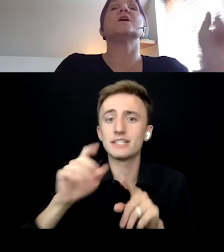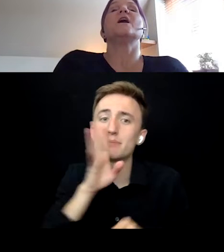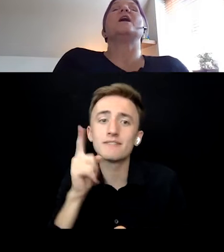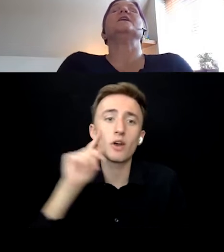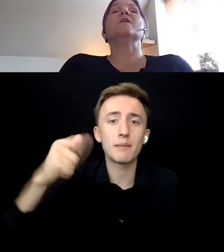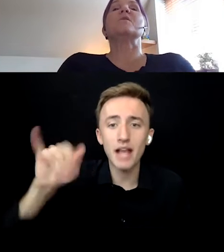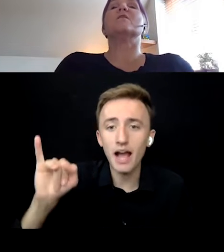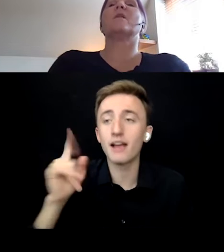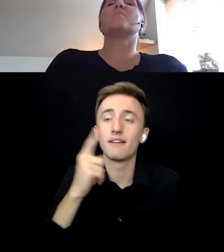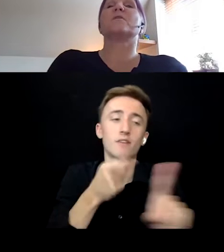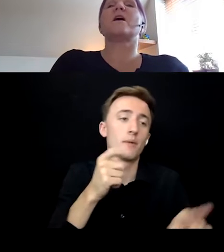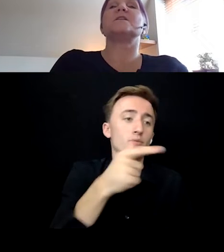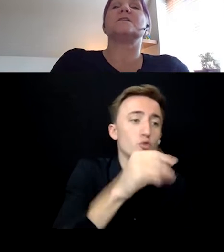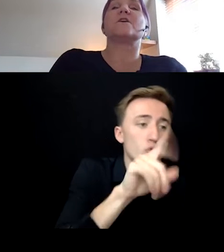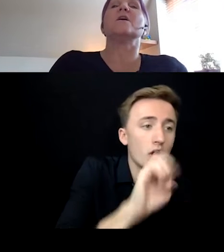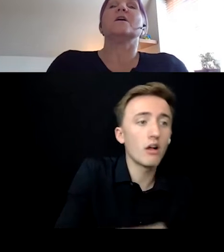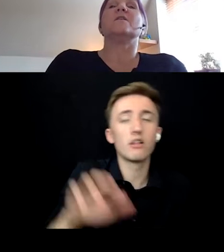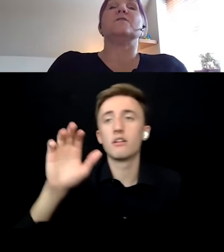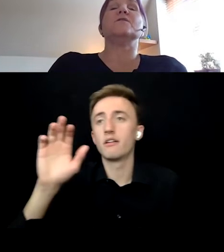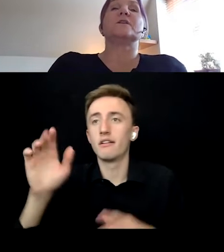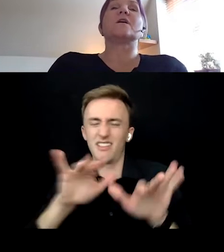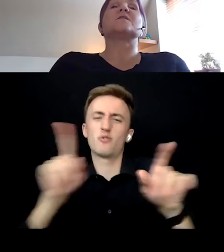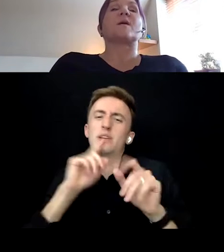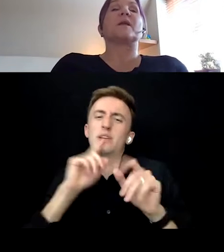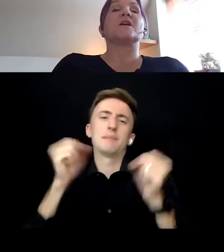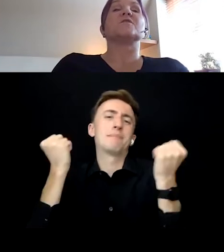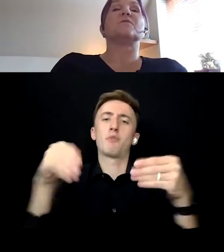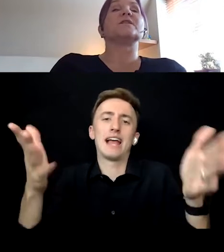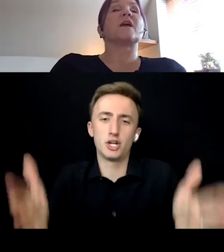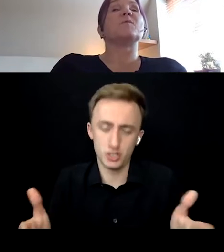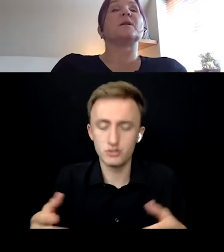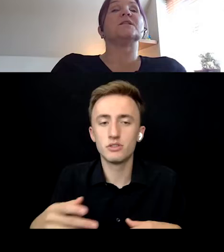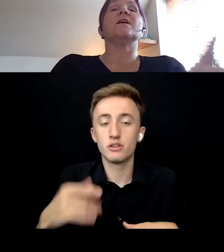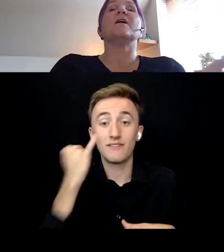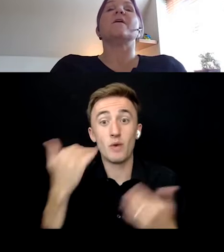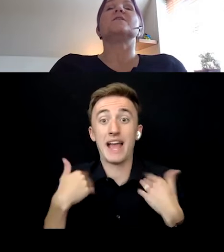and any other number of providers. So if you use a custom application with voice capability, there